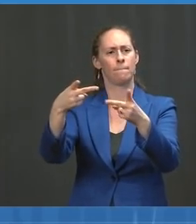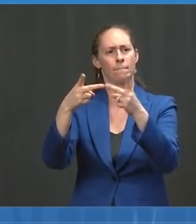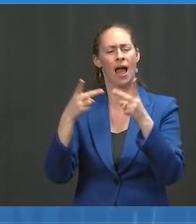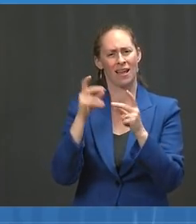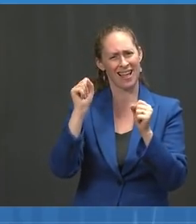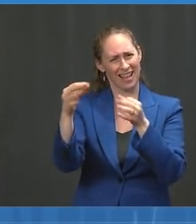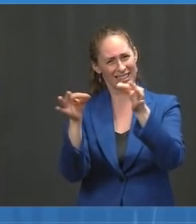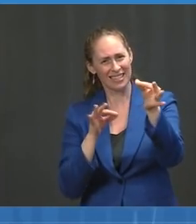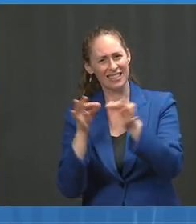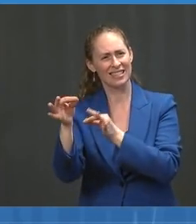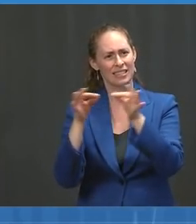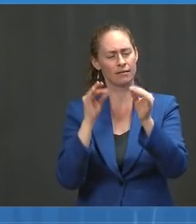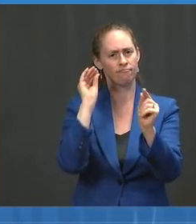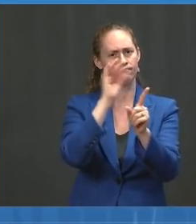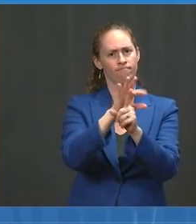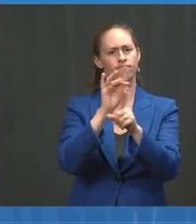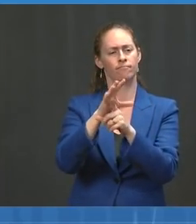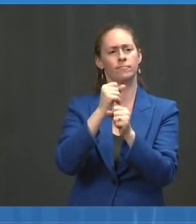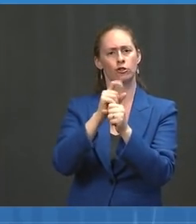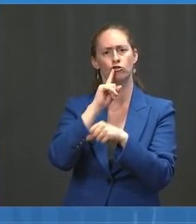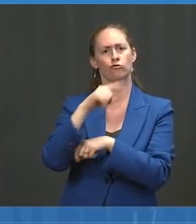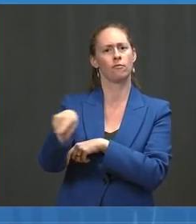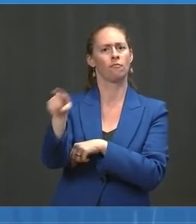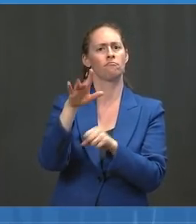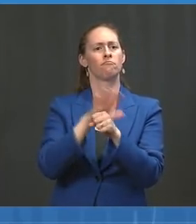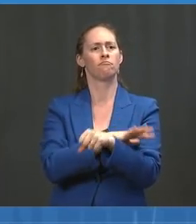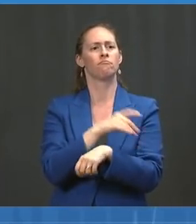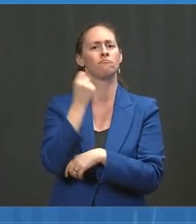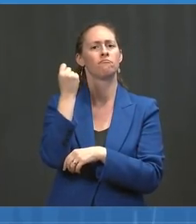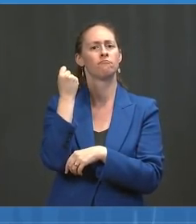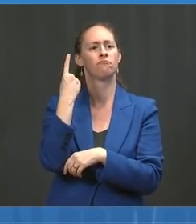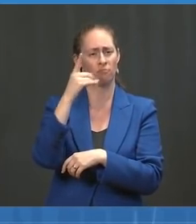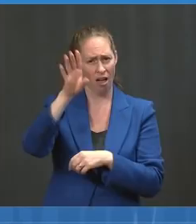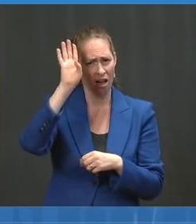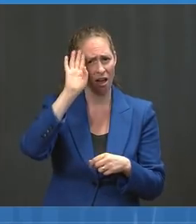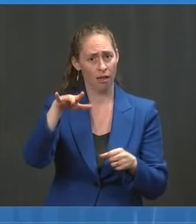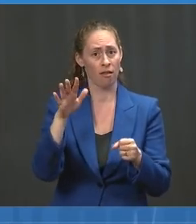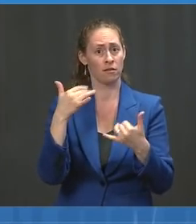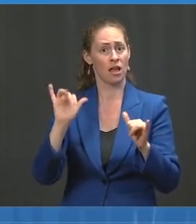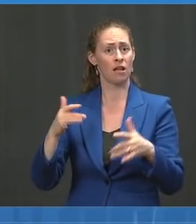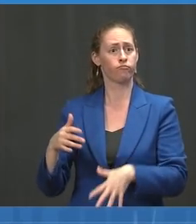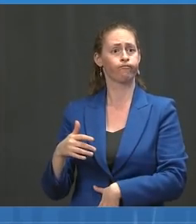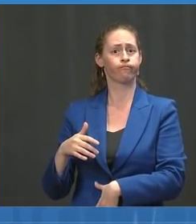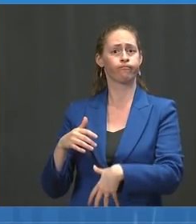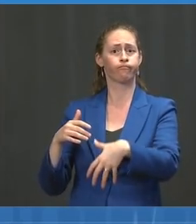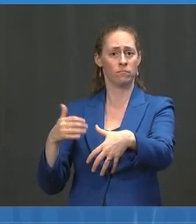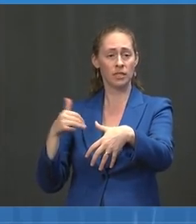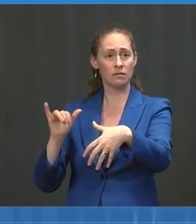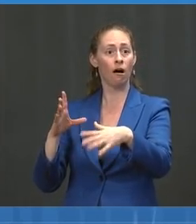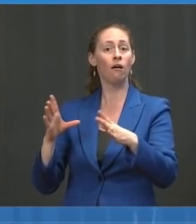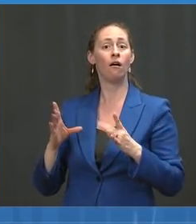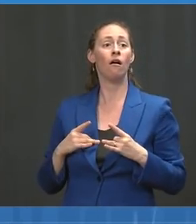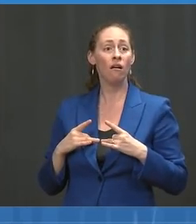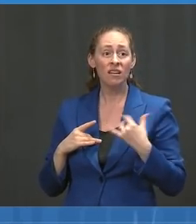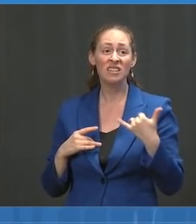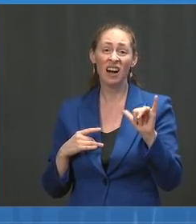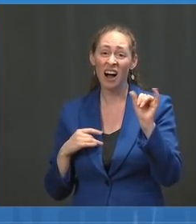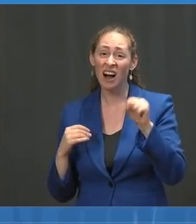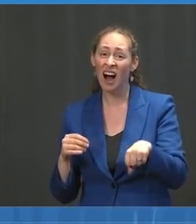is that the risks of getting COVID during pregnancy are significant. There's a significant increased risk of hospitalization,